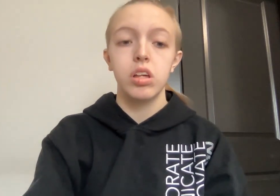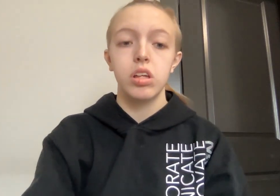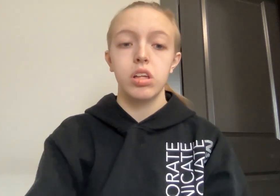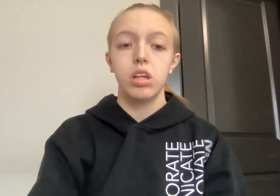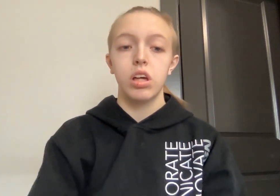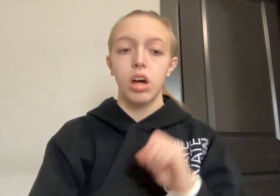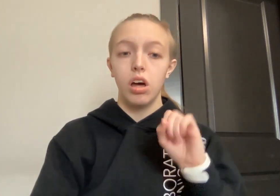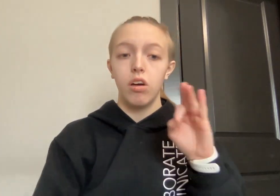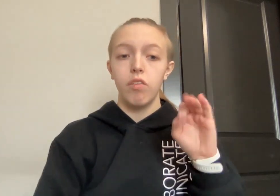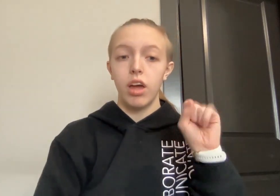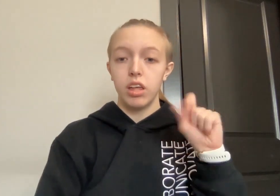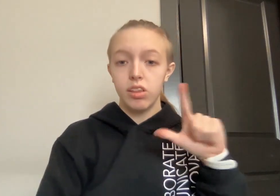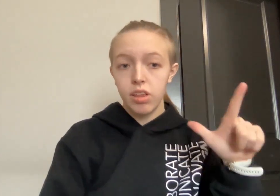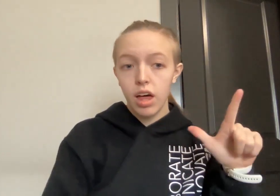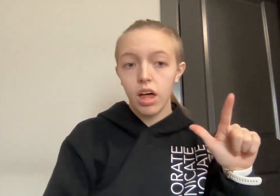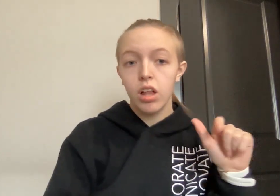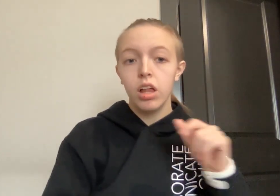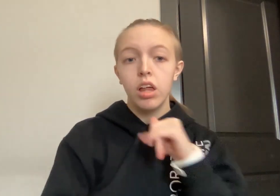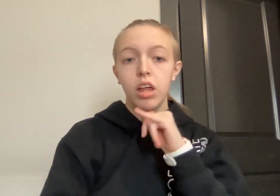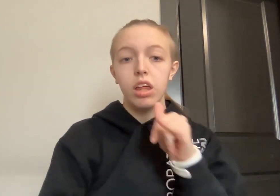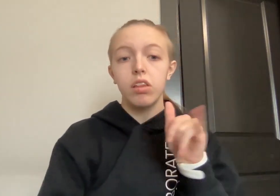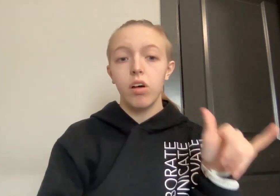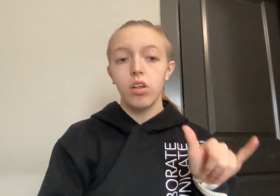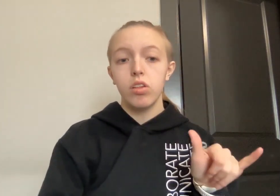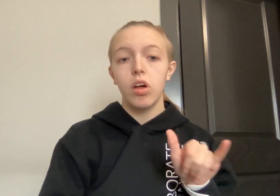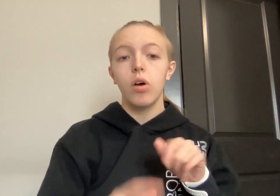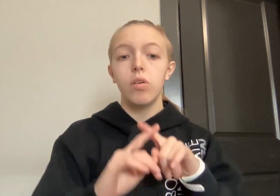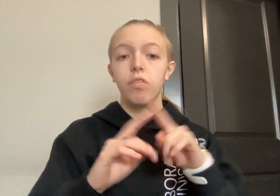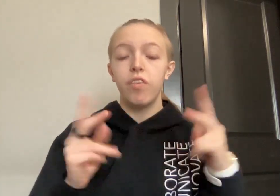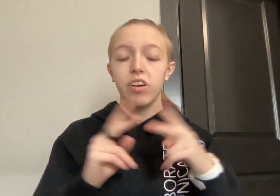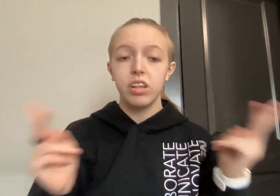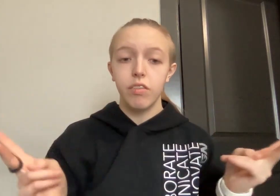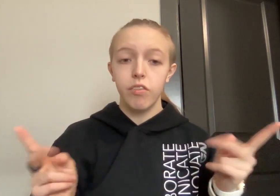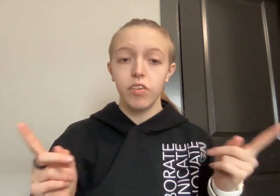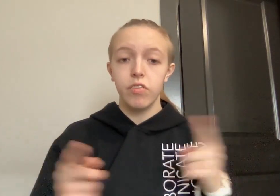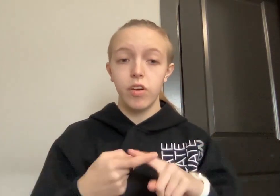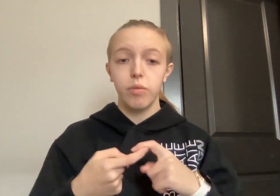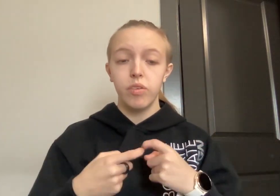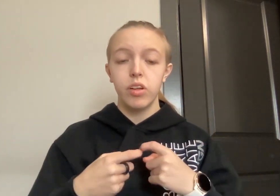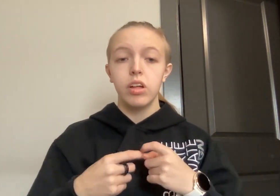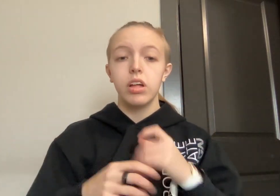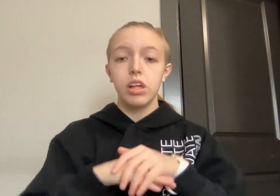of ASL is also very different from English.